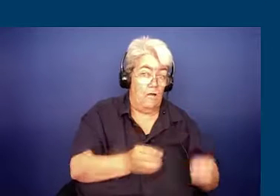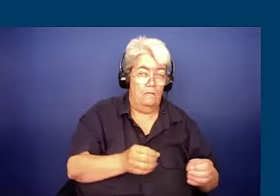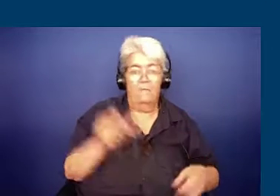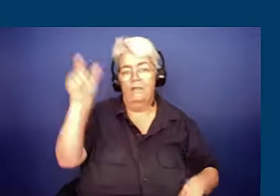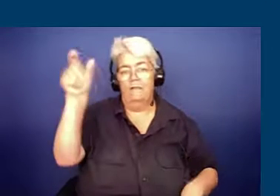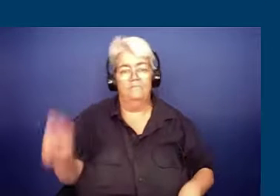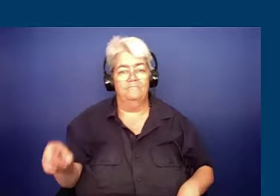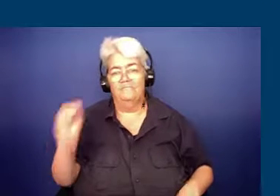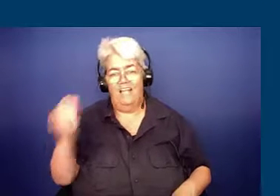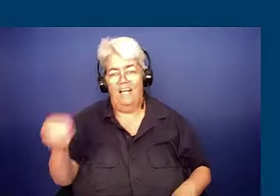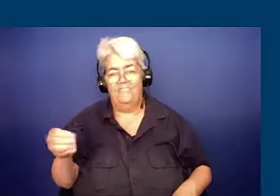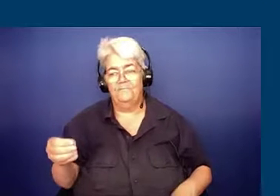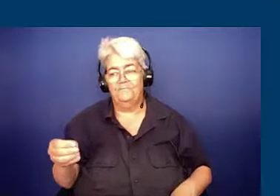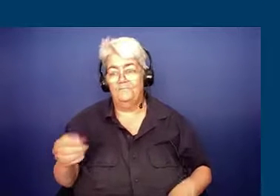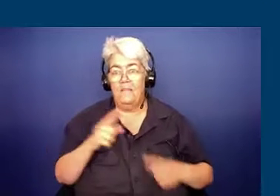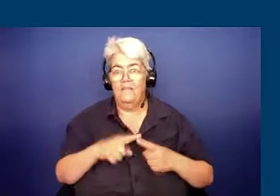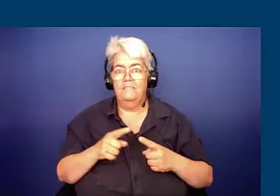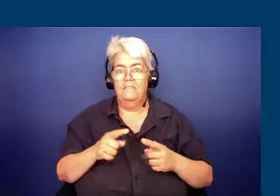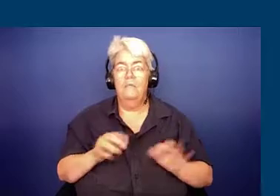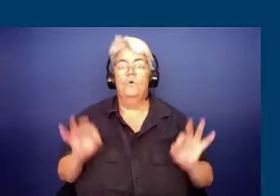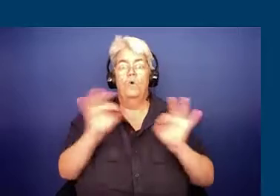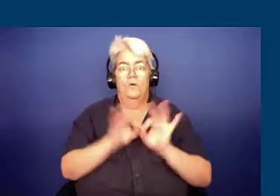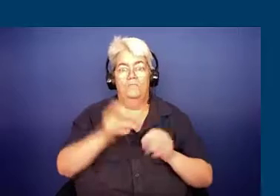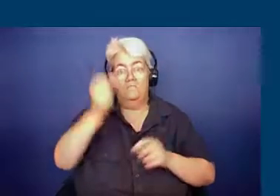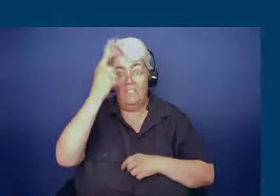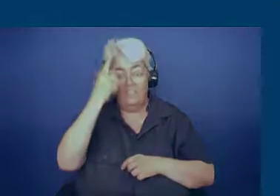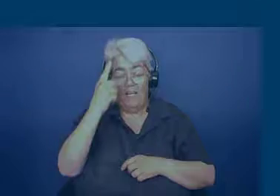an extremely important tip for being able to use the gradebook.